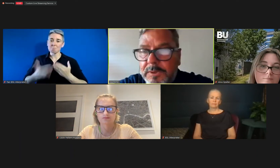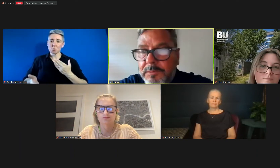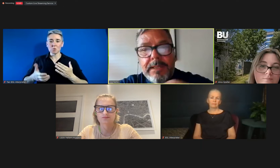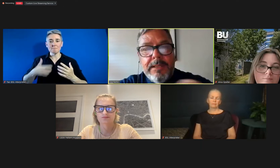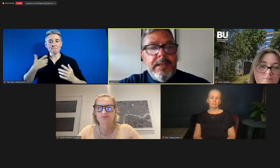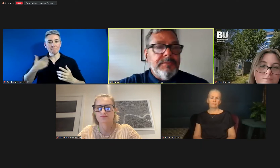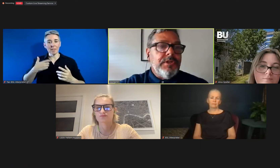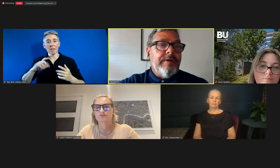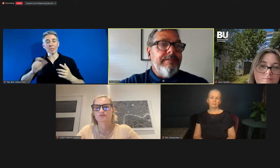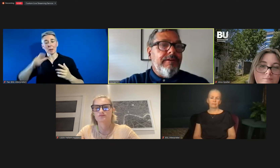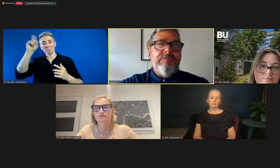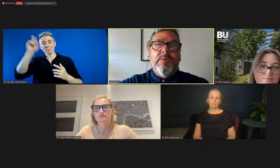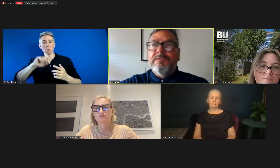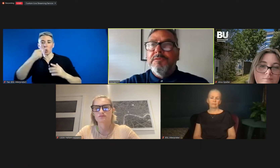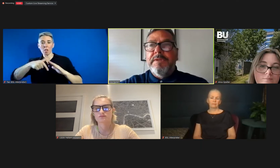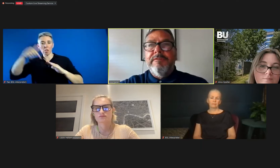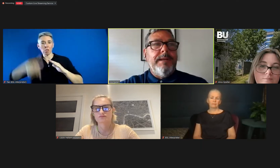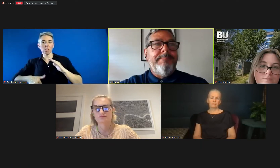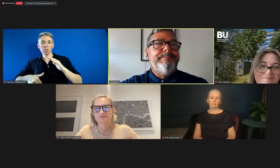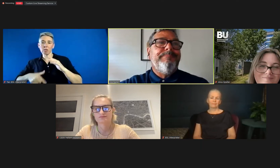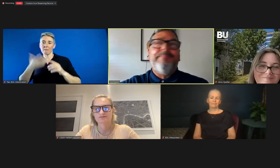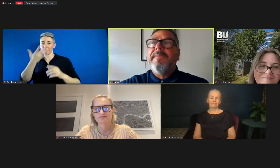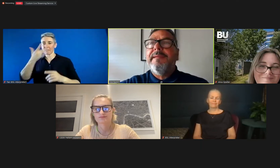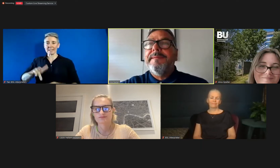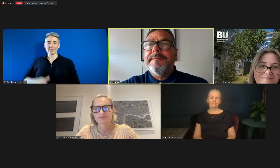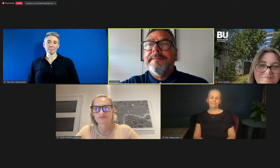of ill will". I'm sorry if I've wobbled everyone. Alice: